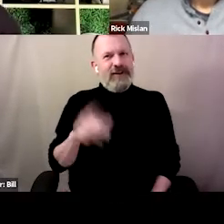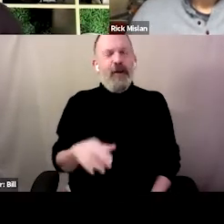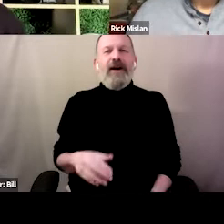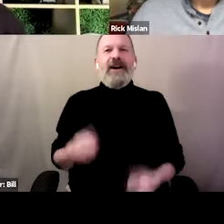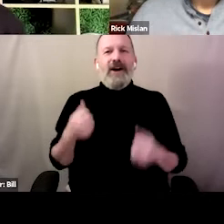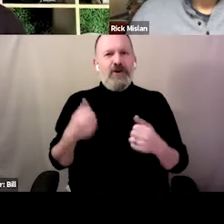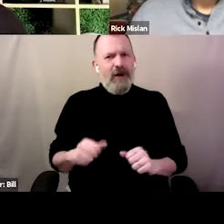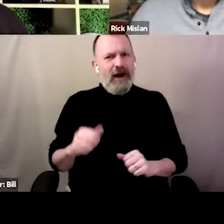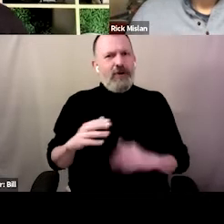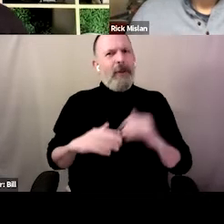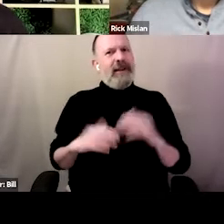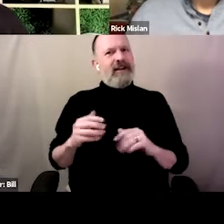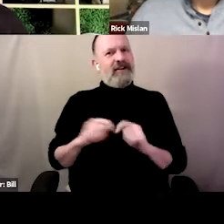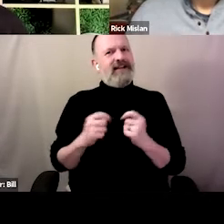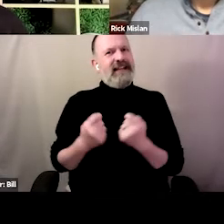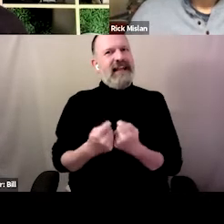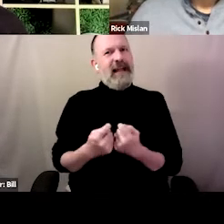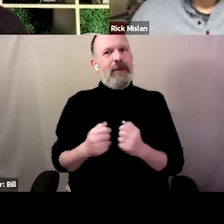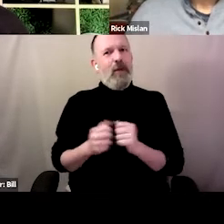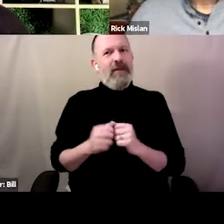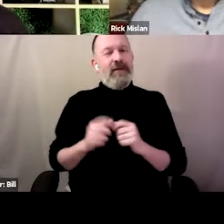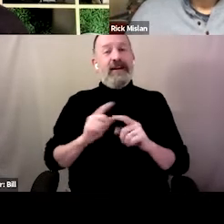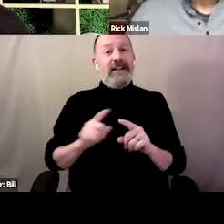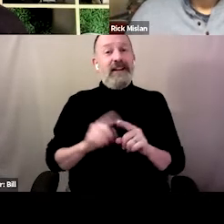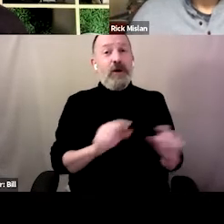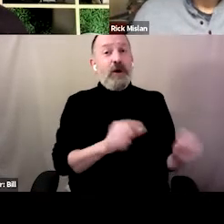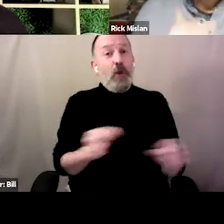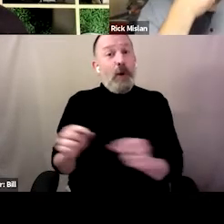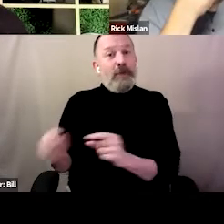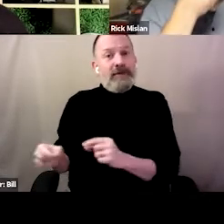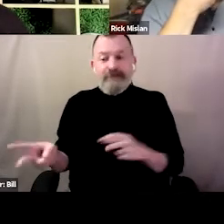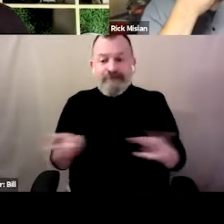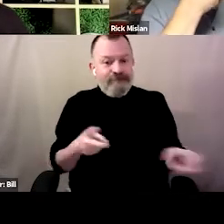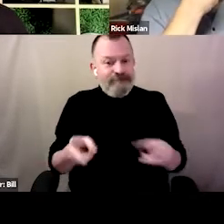team with different groups of people to look at a problem, right. Because, think of it this way.